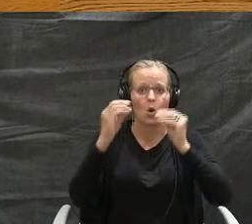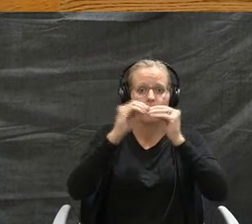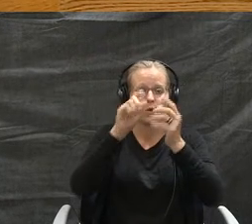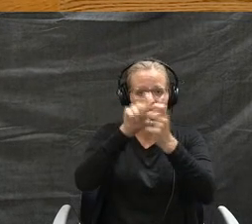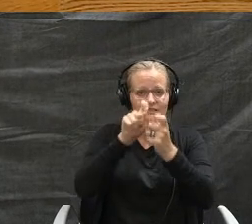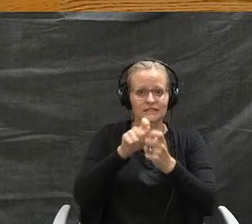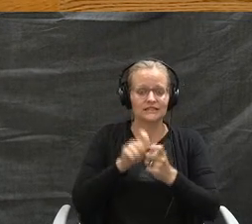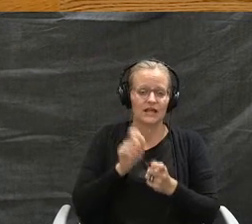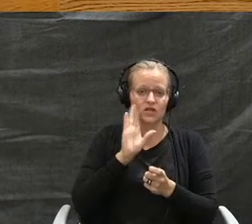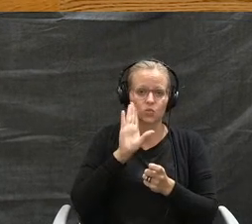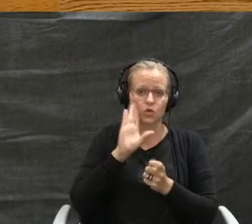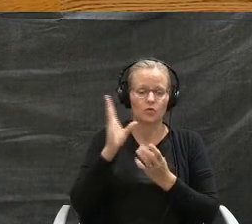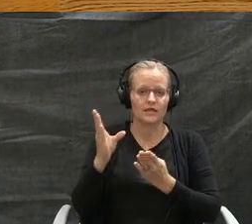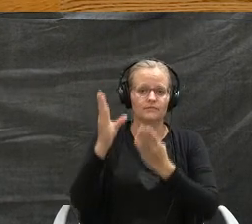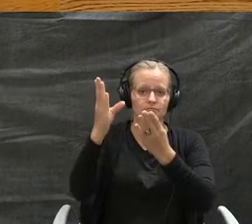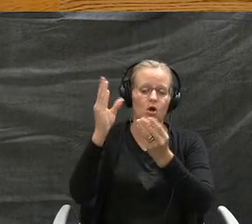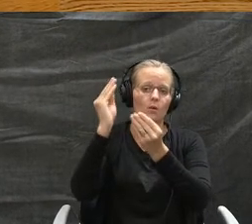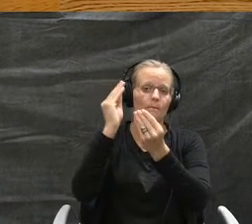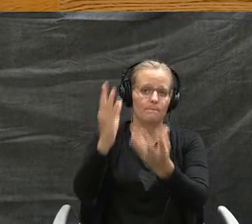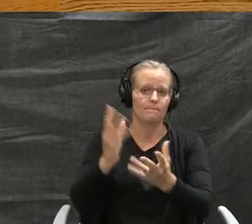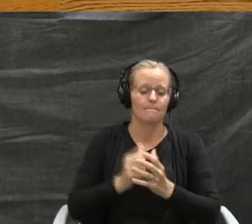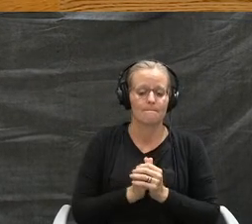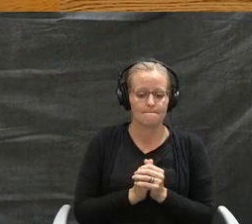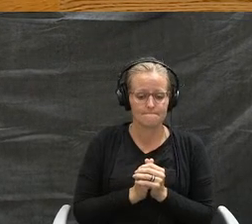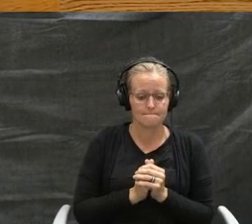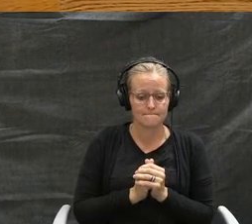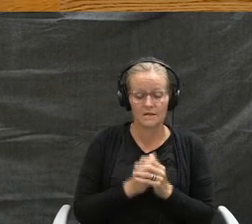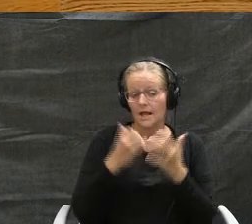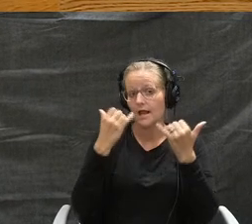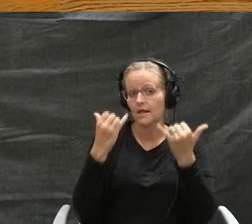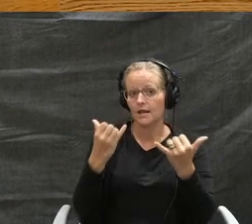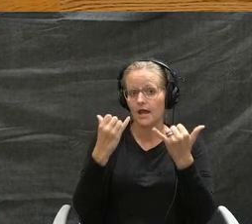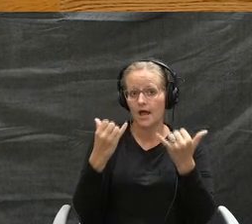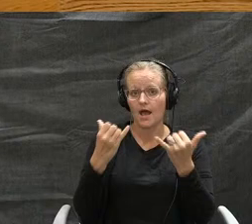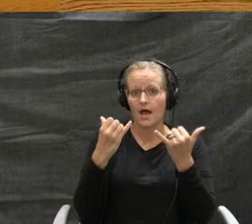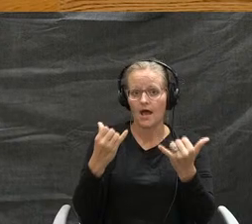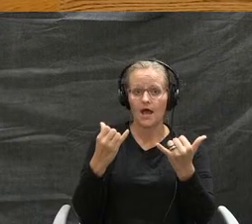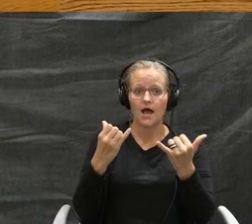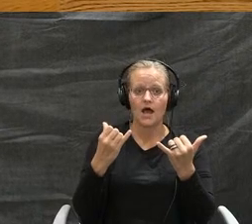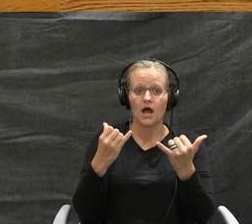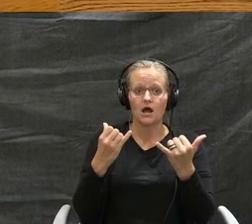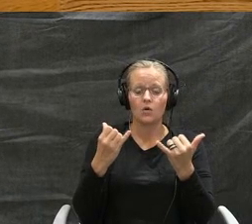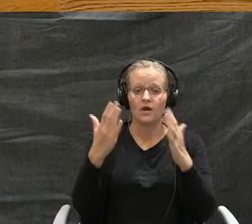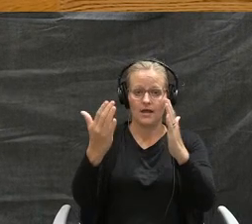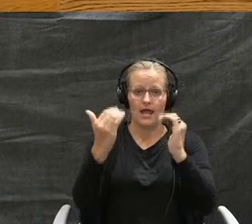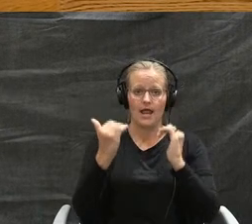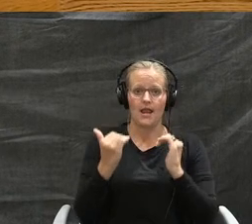Um? We will move on to our next agenda item alittle off on